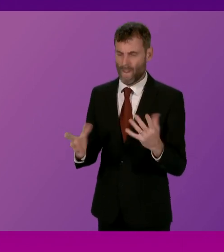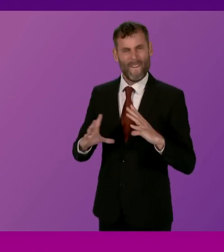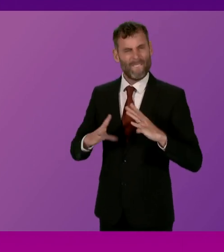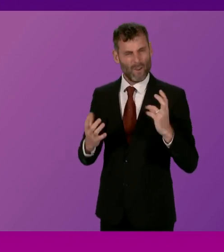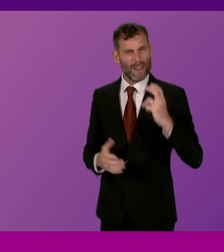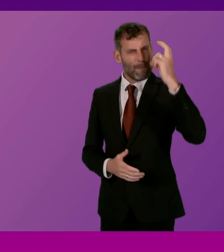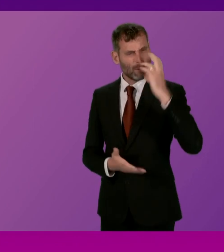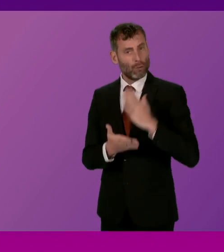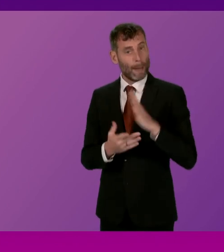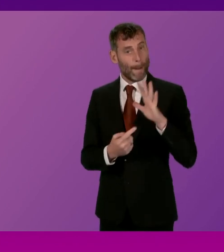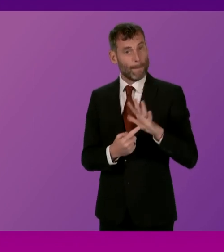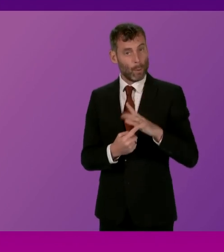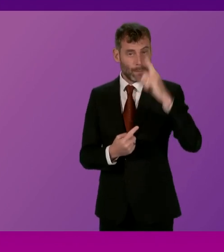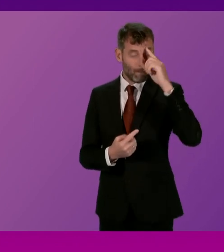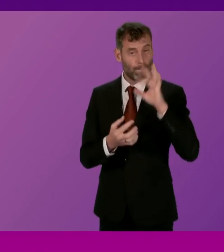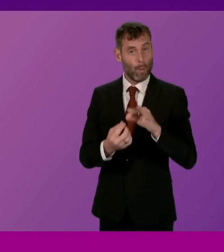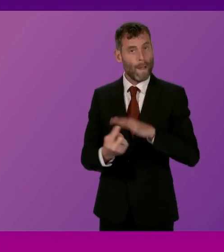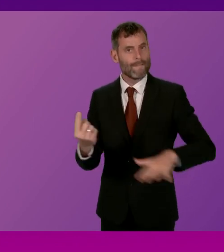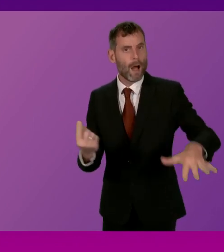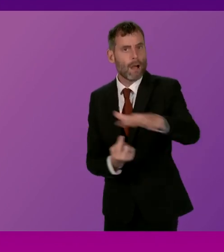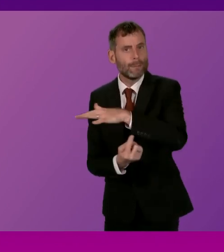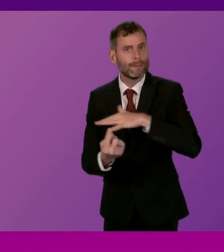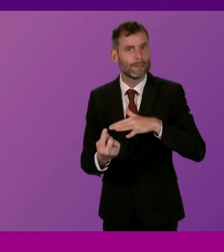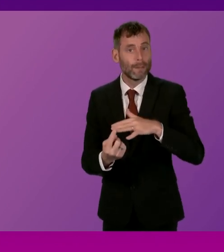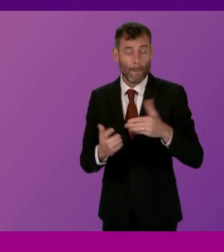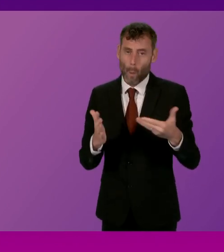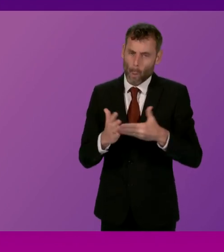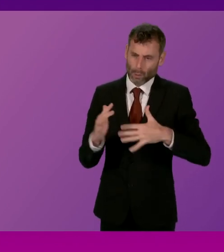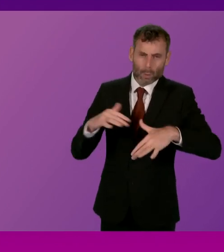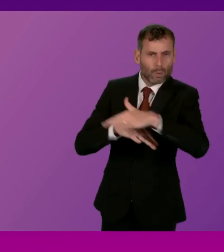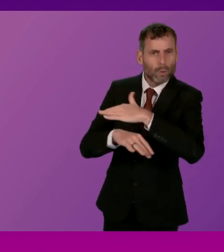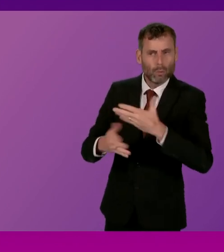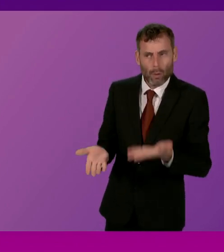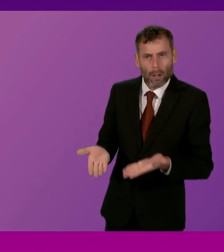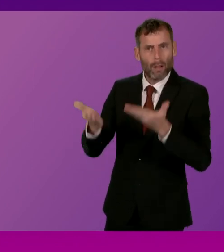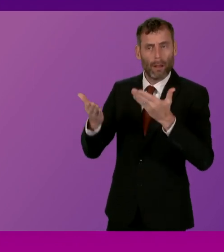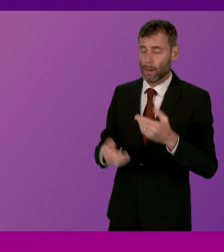and social good. For people who are seeking asylum in Scotland, who receive just £6 a day from the Home Office,